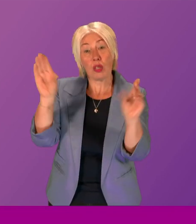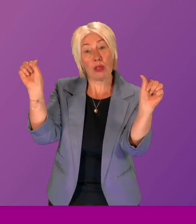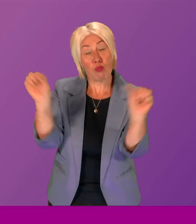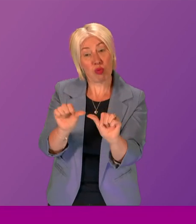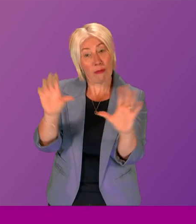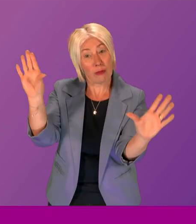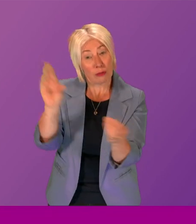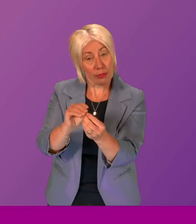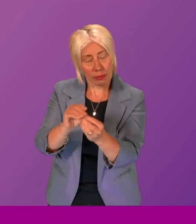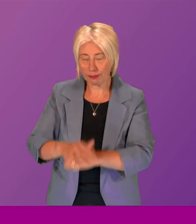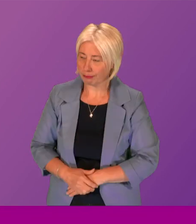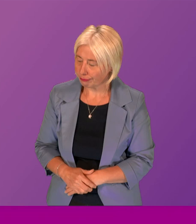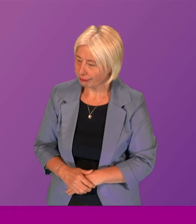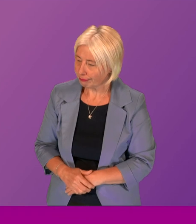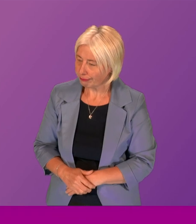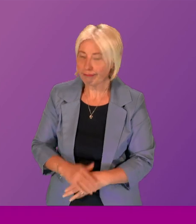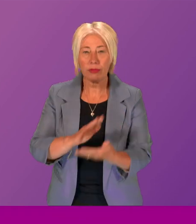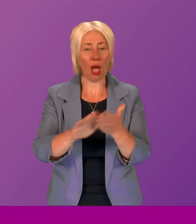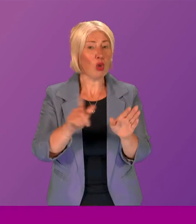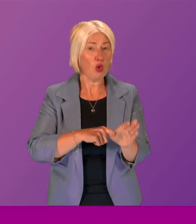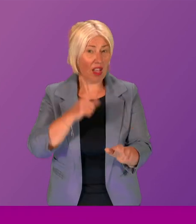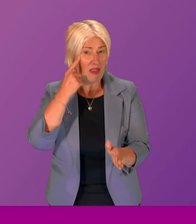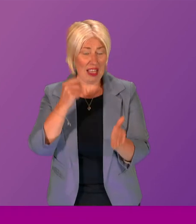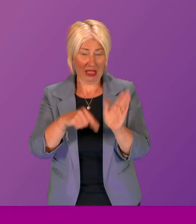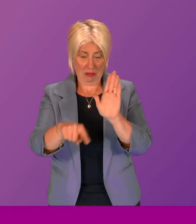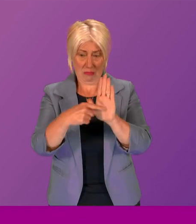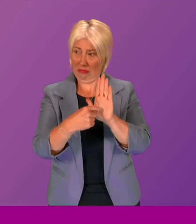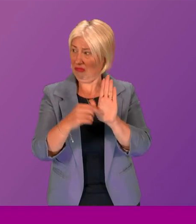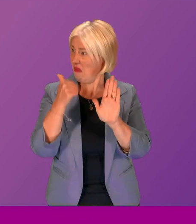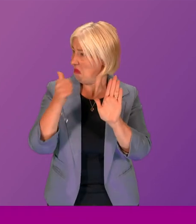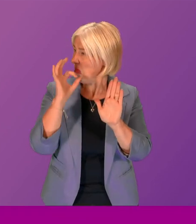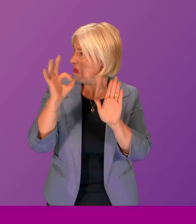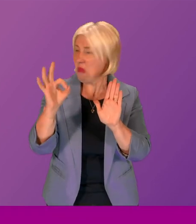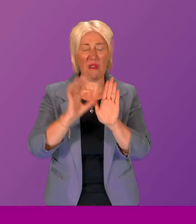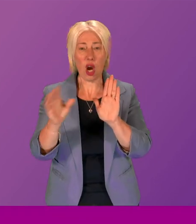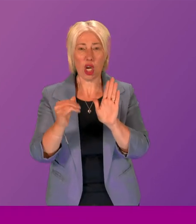Humza Yousaf can see absolutely no flaw in the legislation that he took through the Parliament,